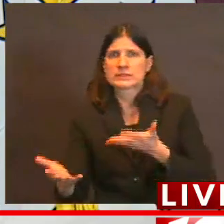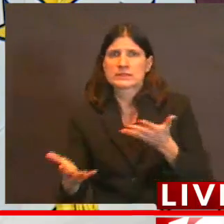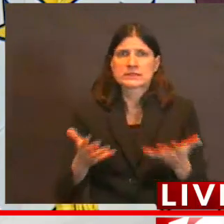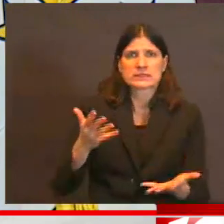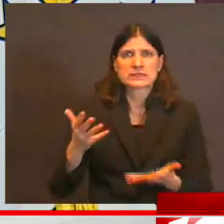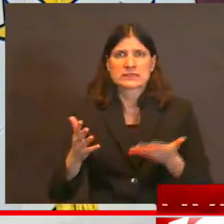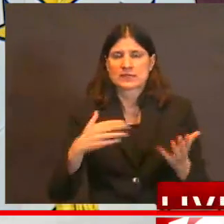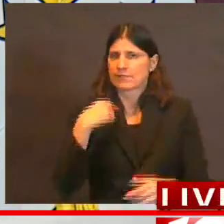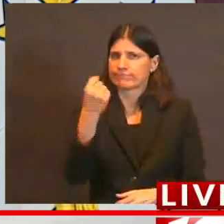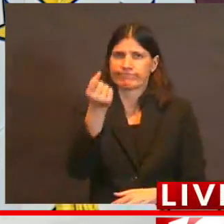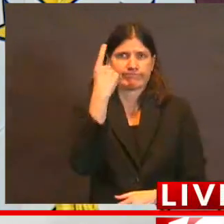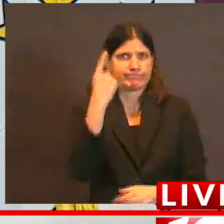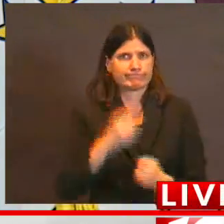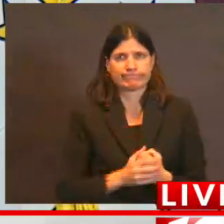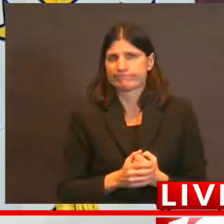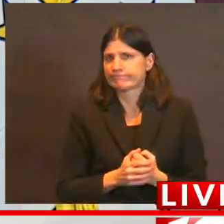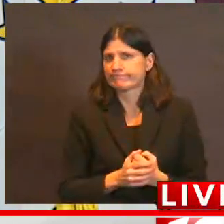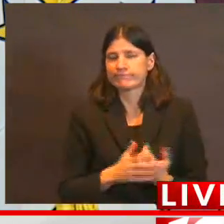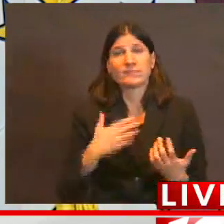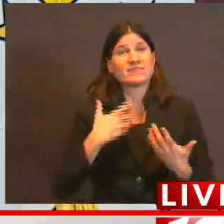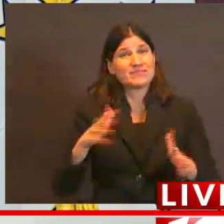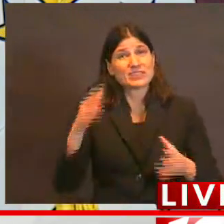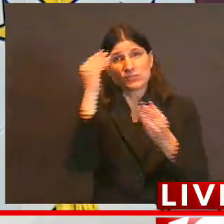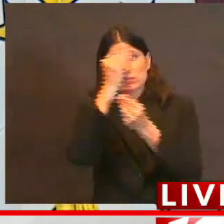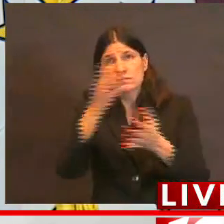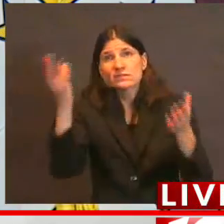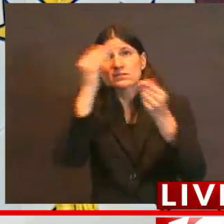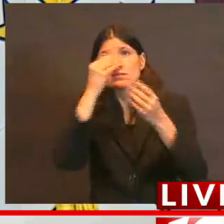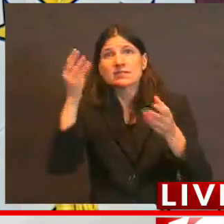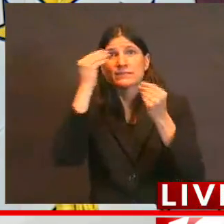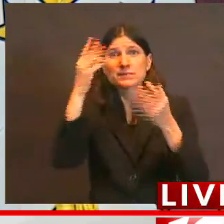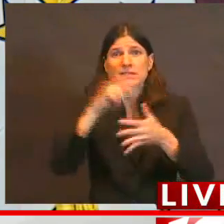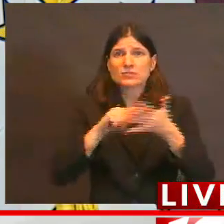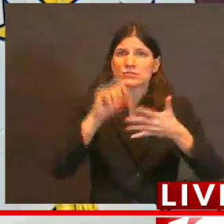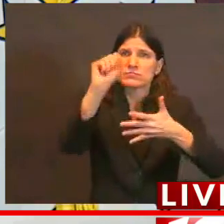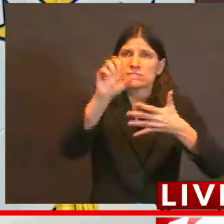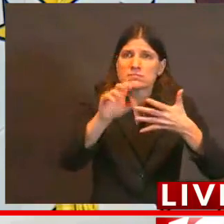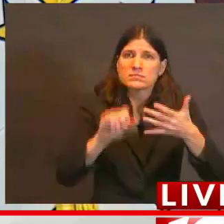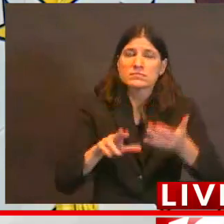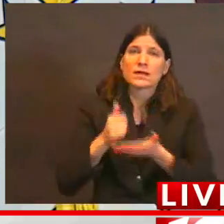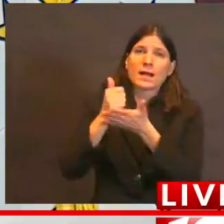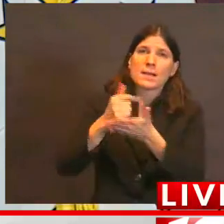INTERPRETATION WE DEFINITELY UNDERSTAND THE FEARS AND CONCERNS WE HAVE SHARED AGAIN